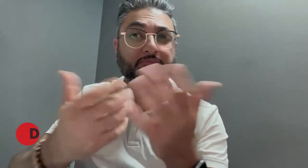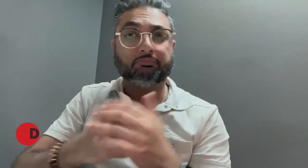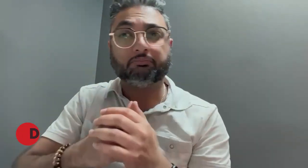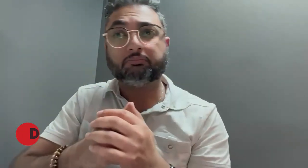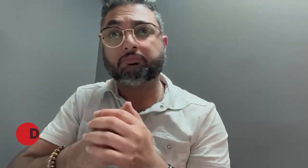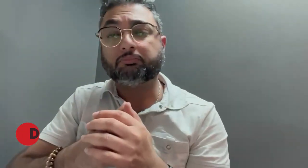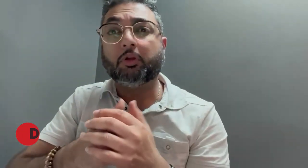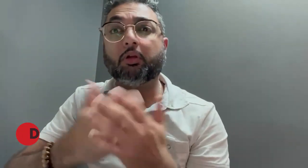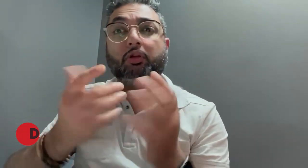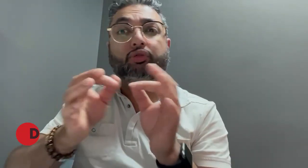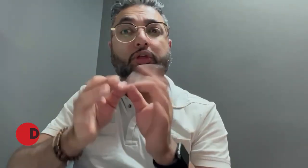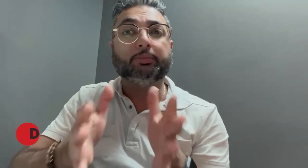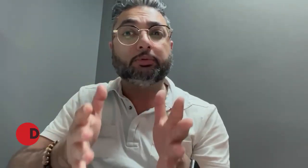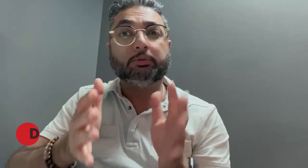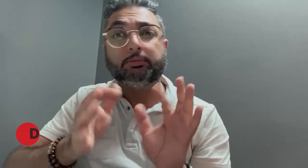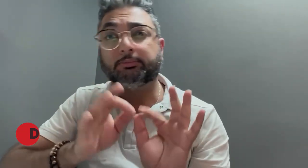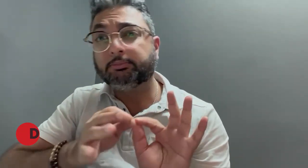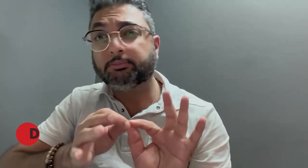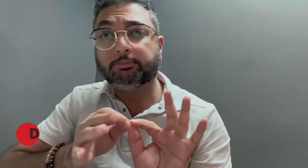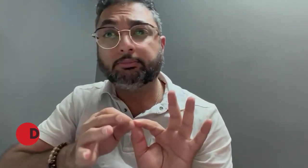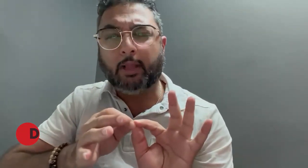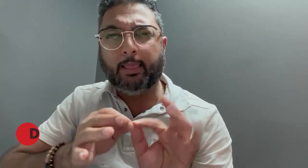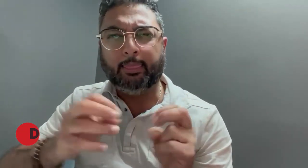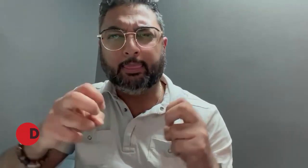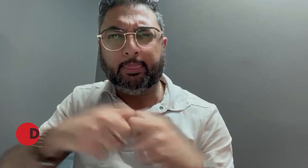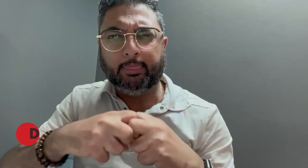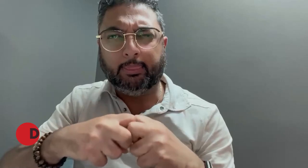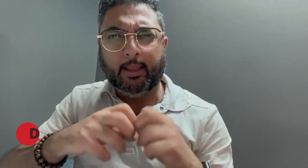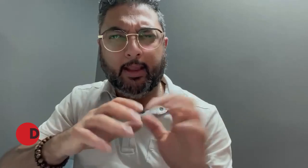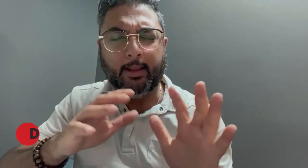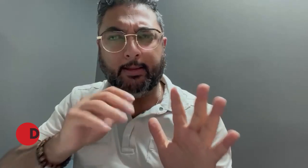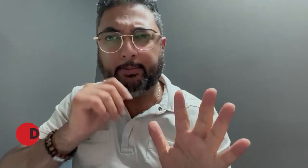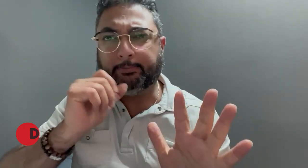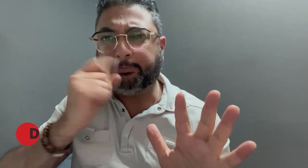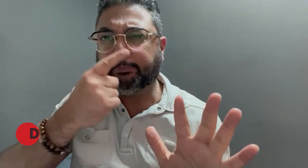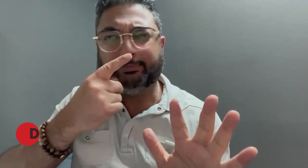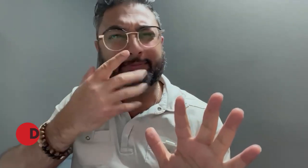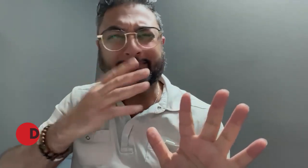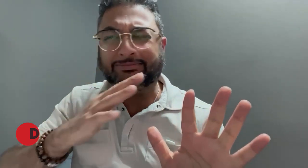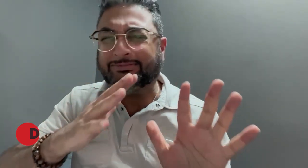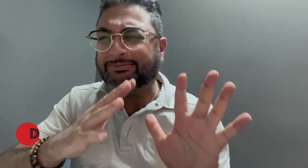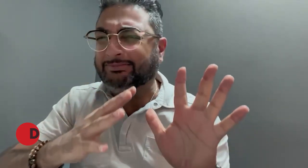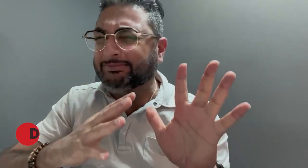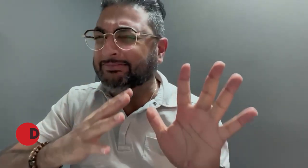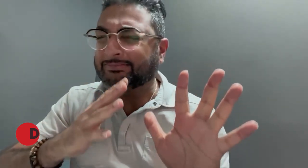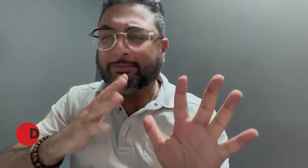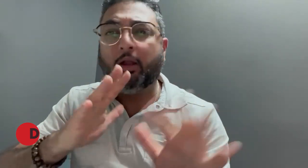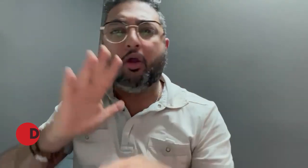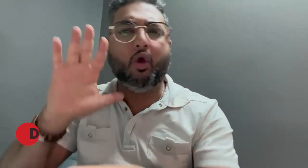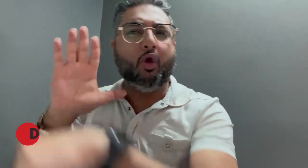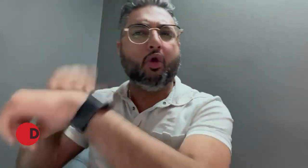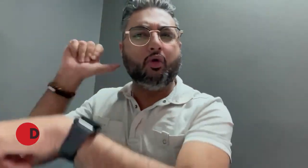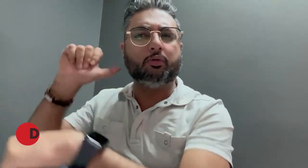An example: when an interpreter is stuck and unable to convey, the interpreter